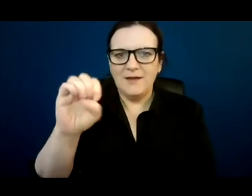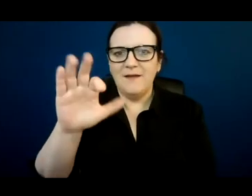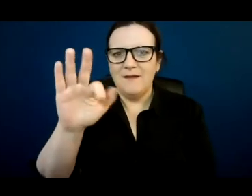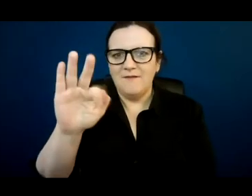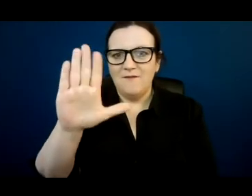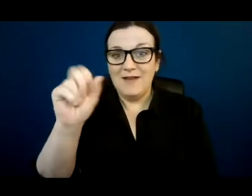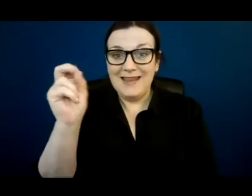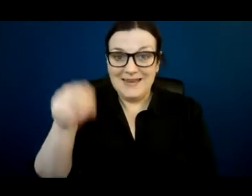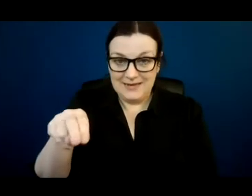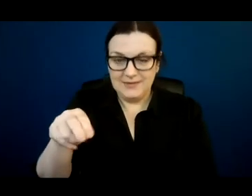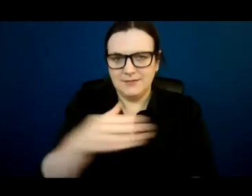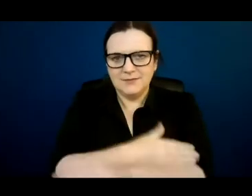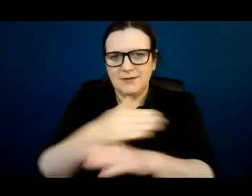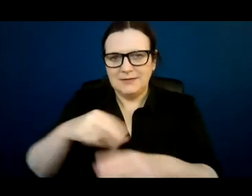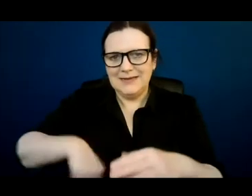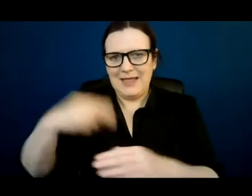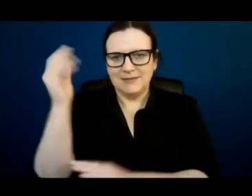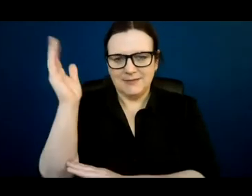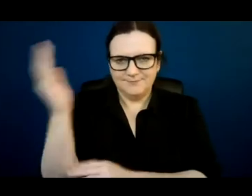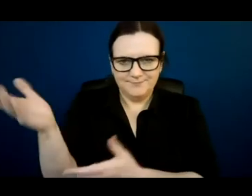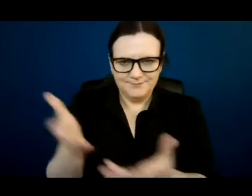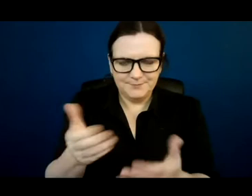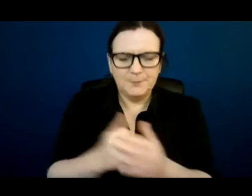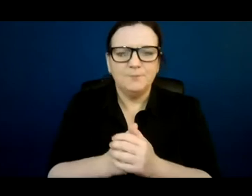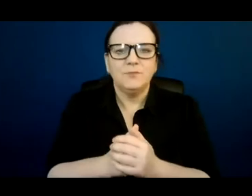Áine was appointed as director of the Decision Support Service